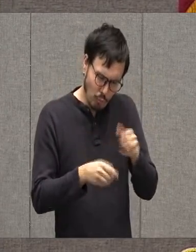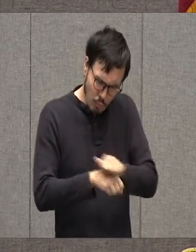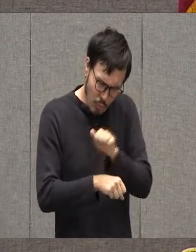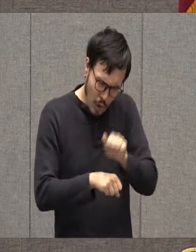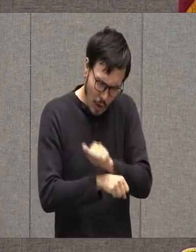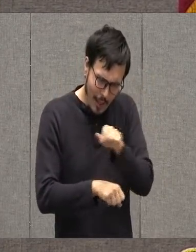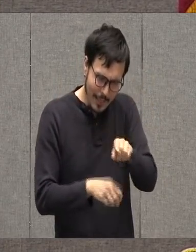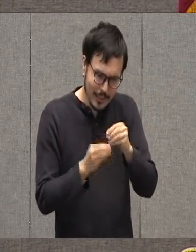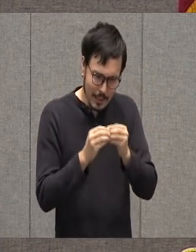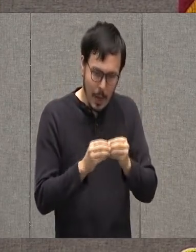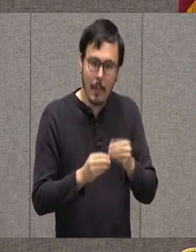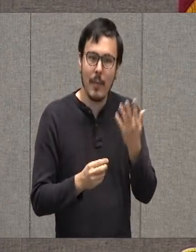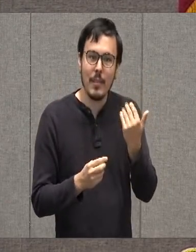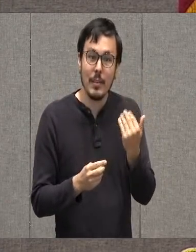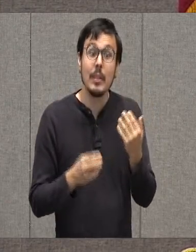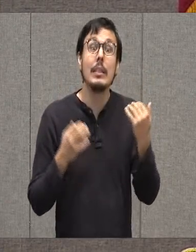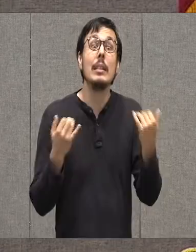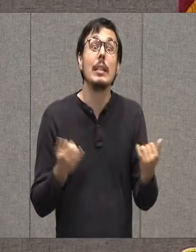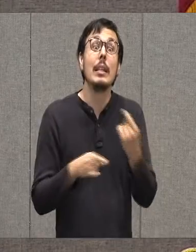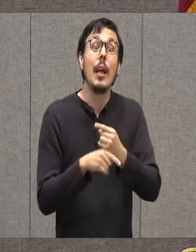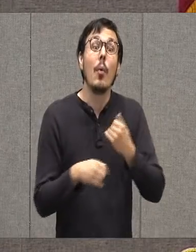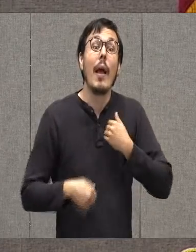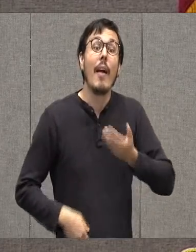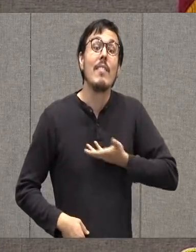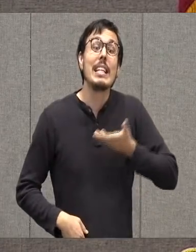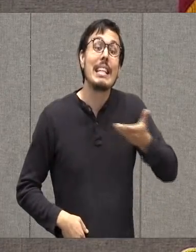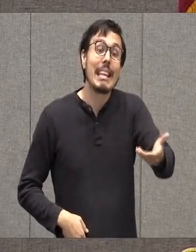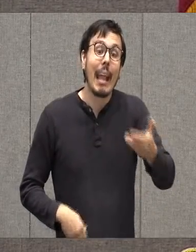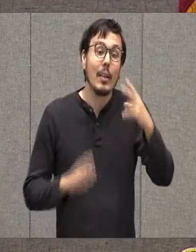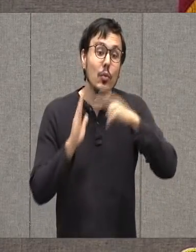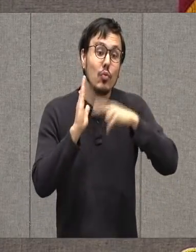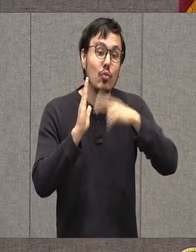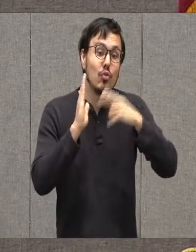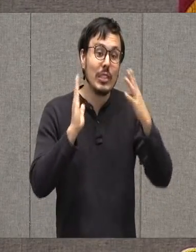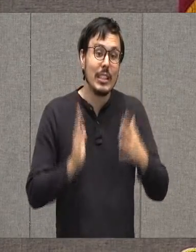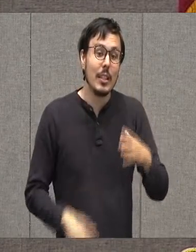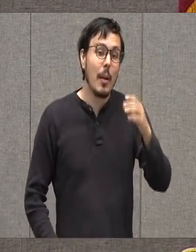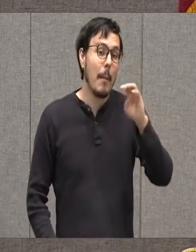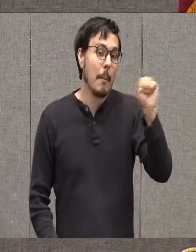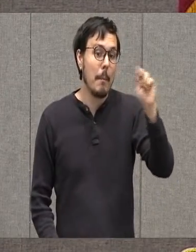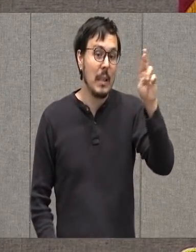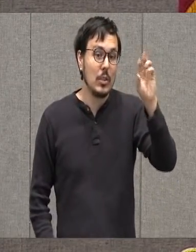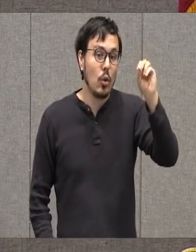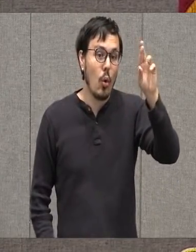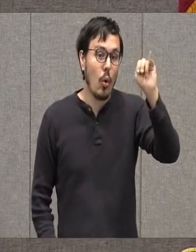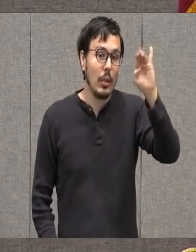Up next we have a great guest reader, Mr. Ortiz, sharing a fun math book with us today.